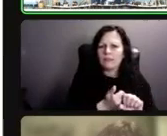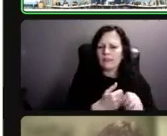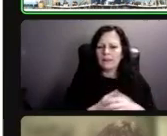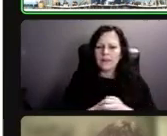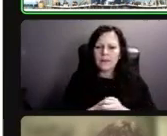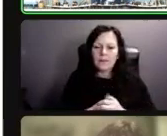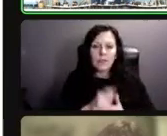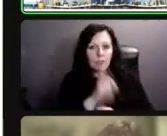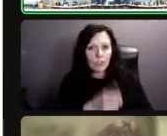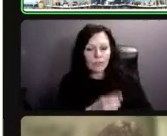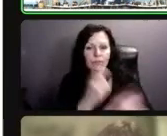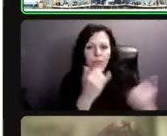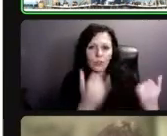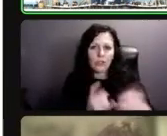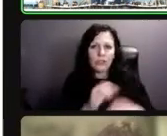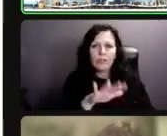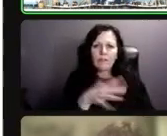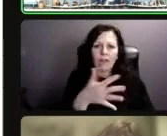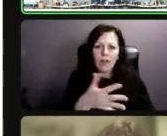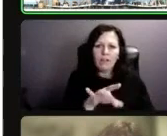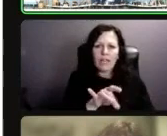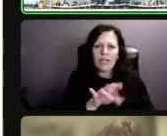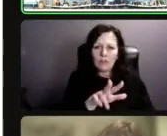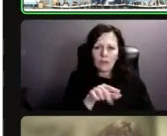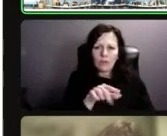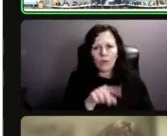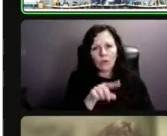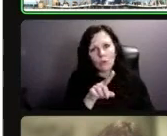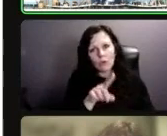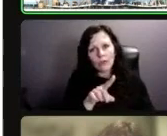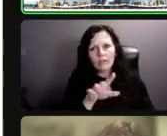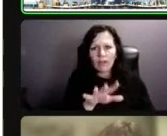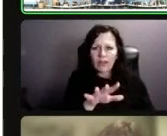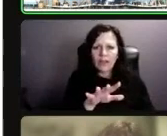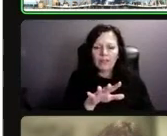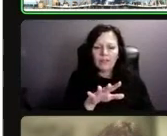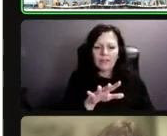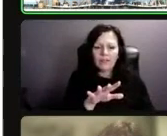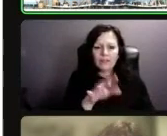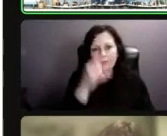HOW DOES THAT COMPARE TO THE CURRENT TAX RATE FROM